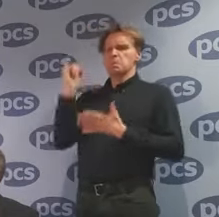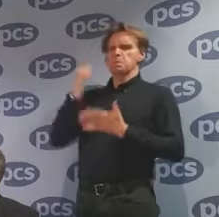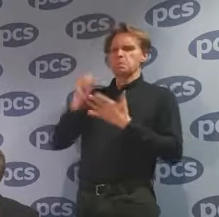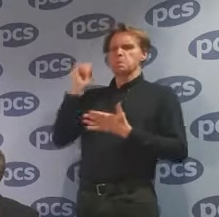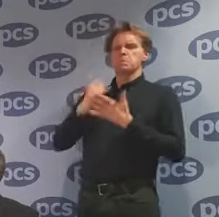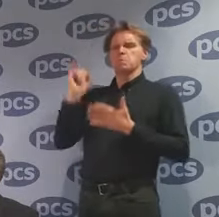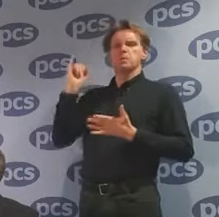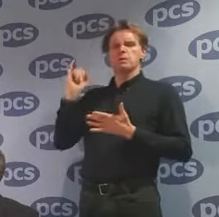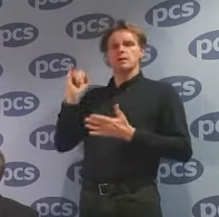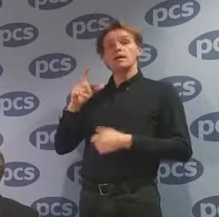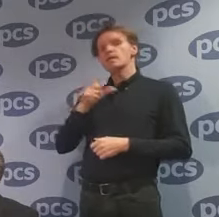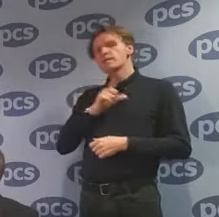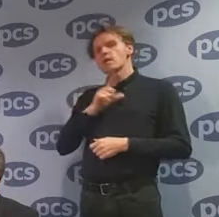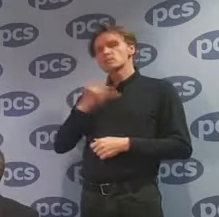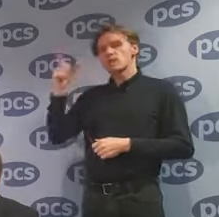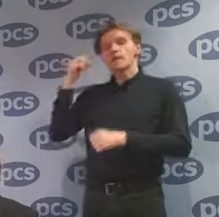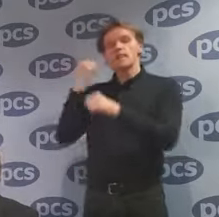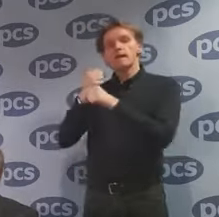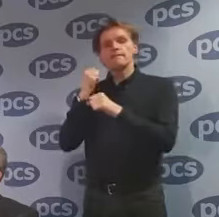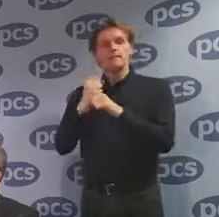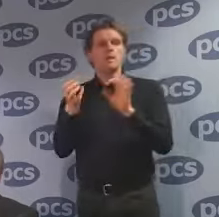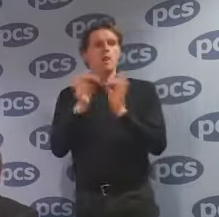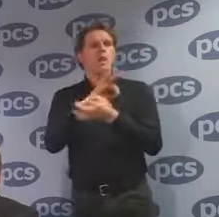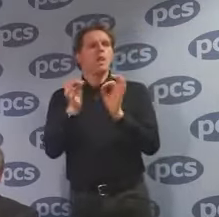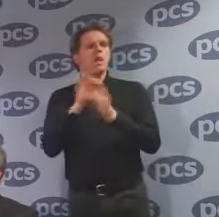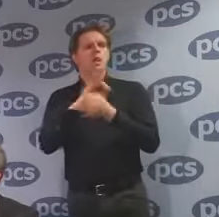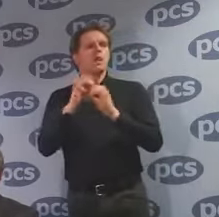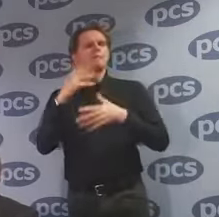public's lack of understanding of the pay freeze so some questions there about